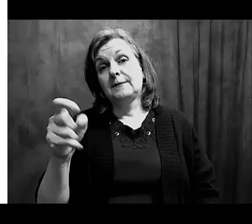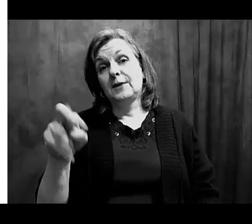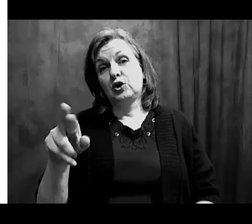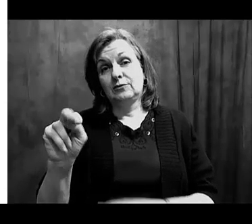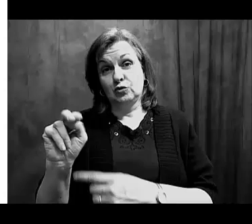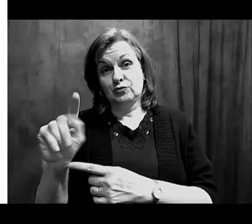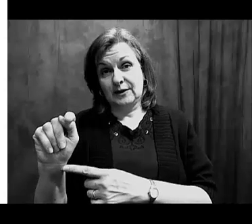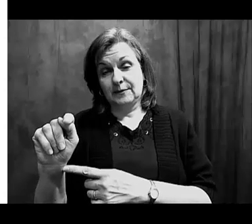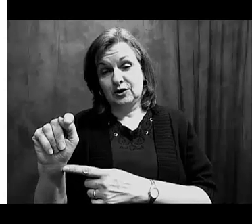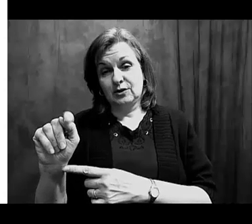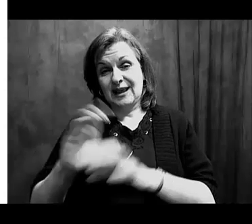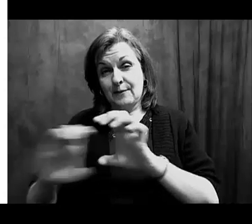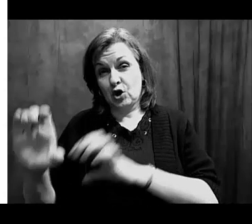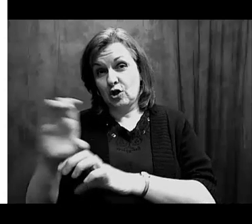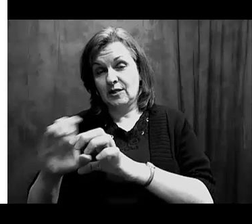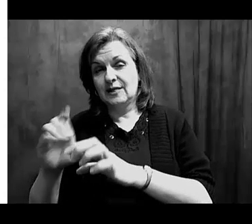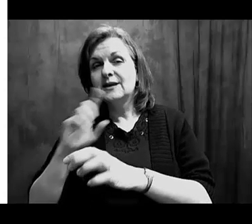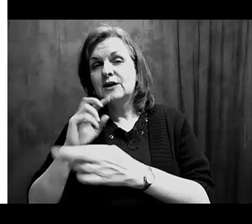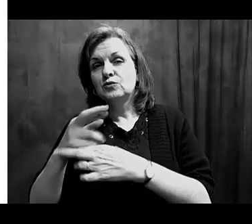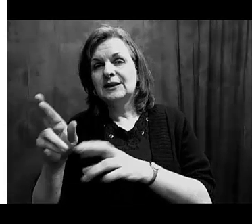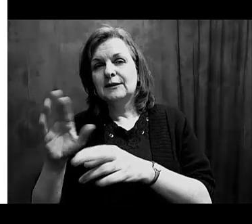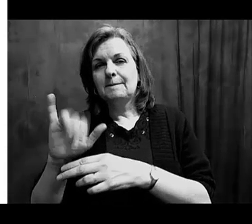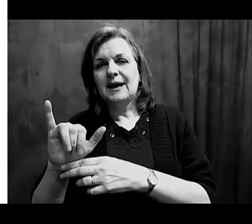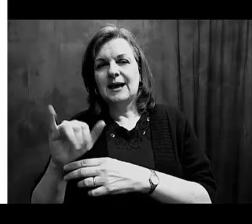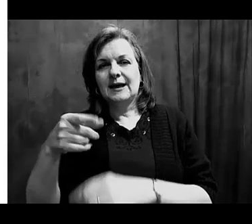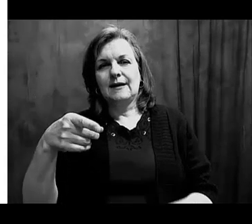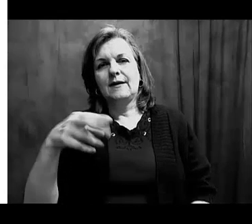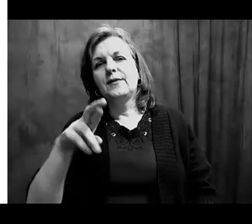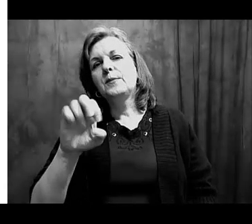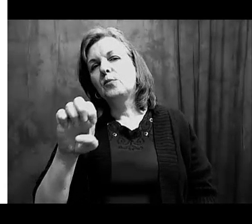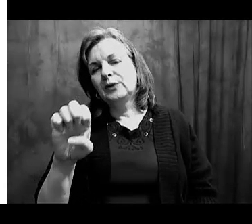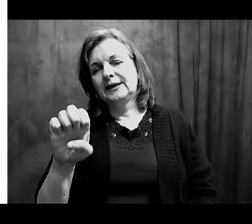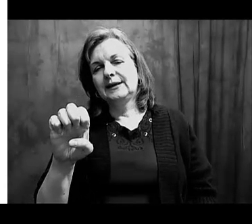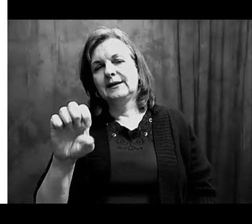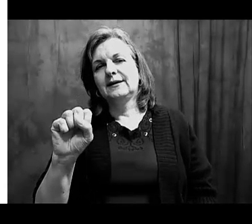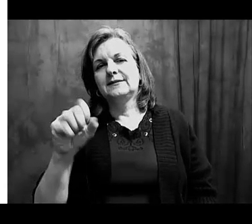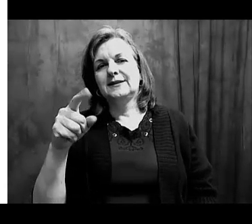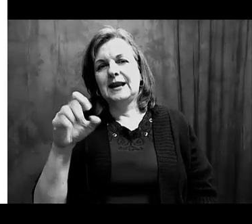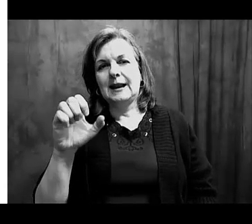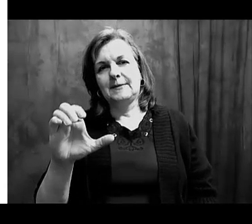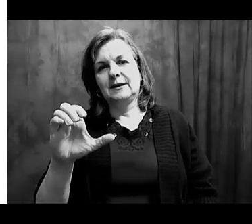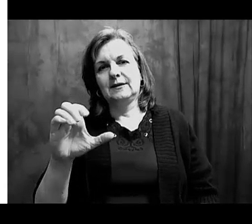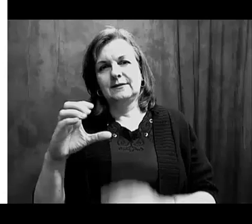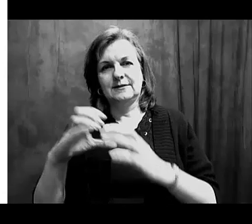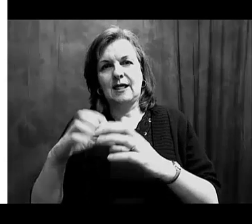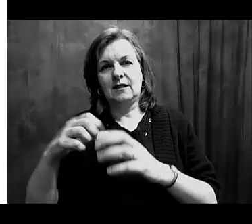by the presynaptic cell